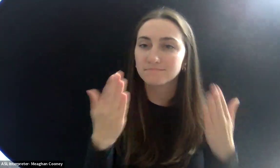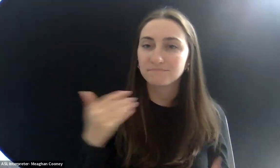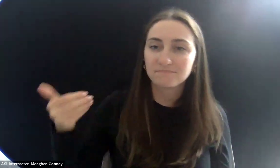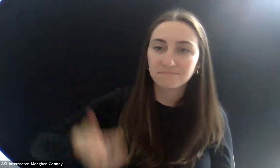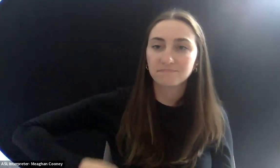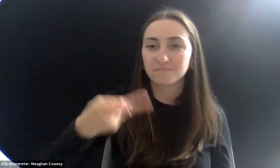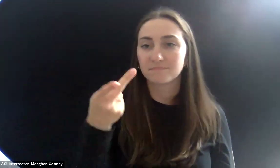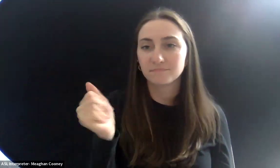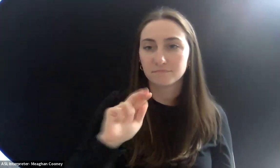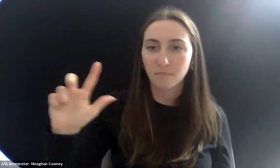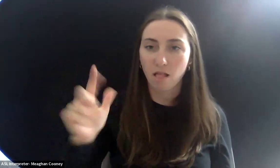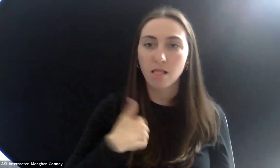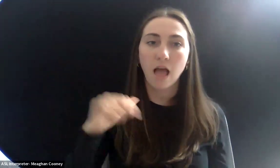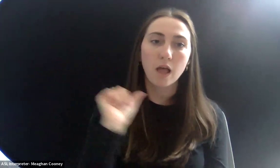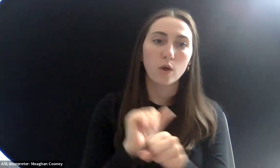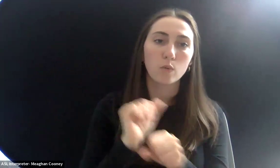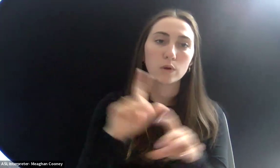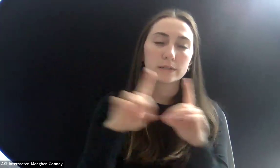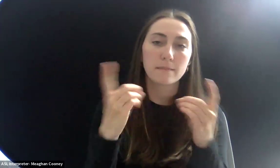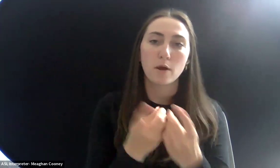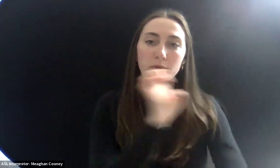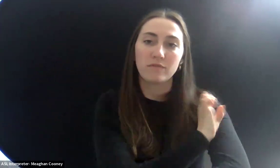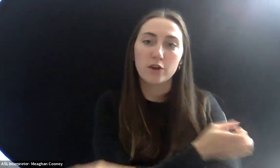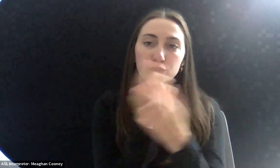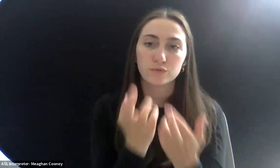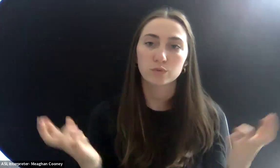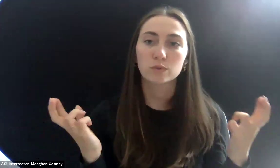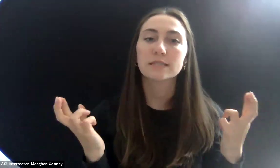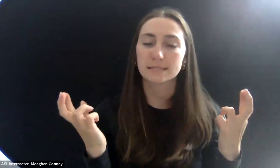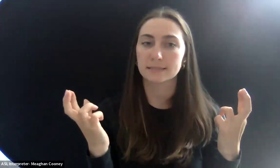I work at the Department of Energy Resources where the state